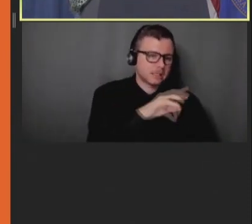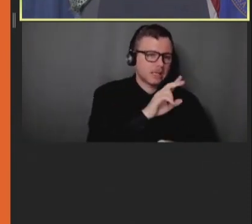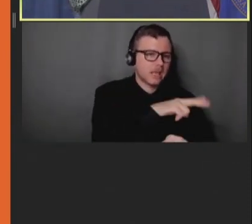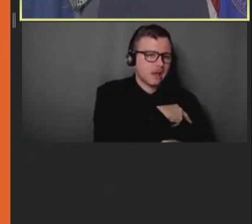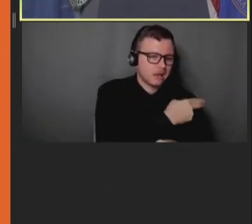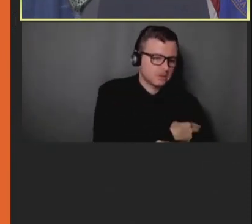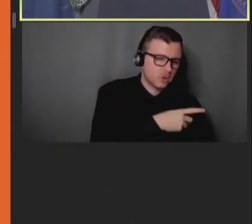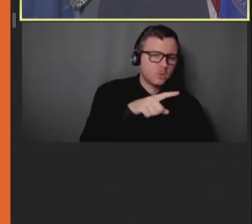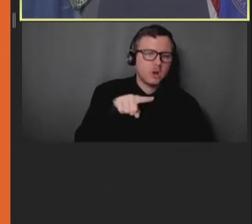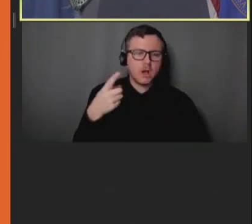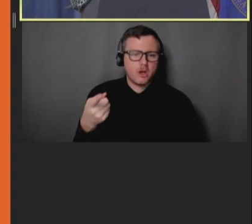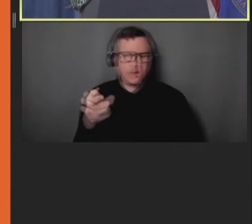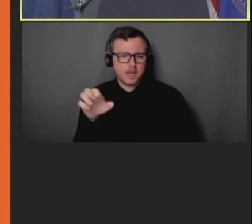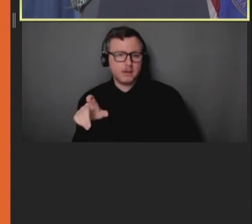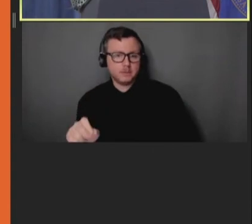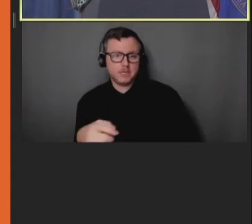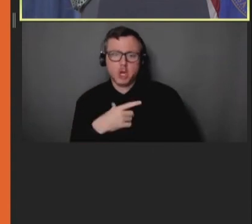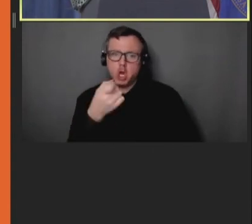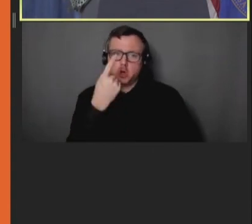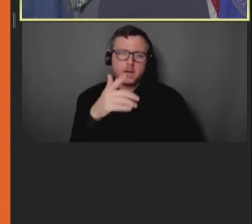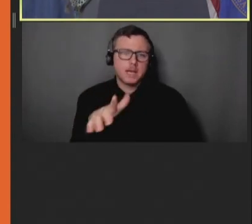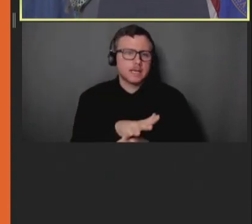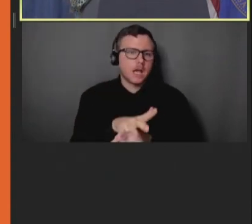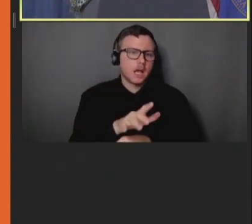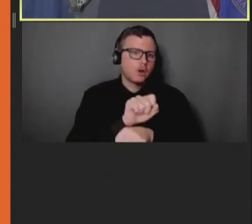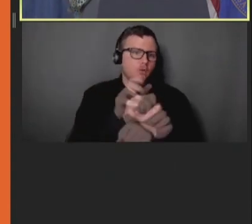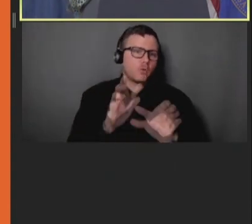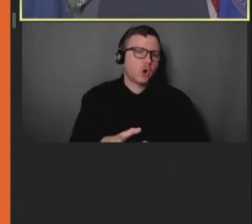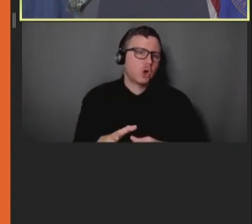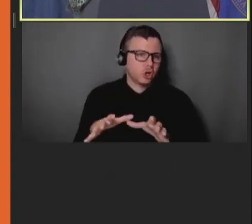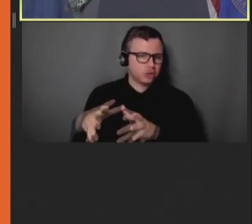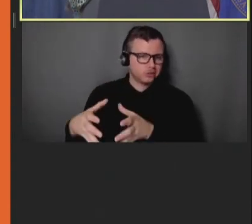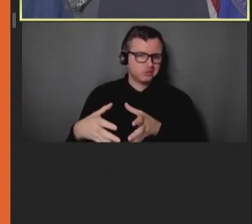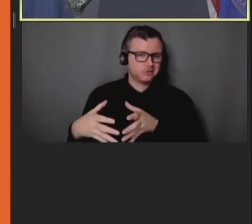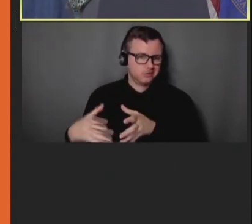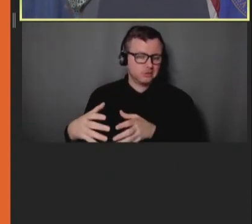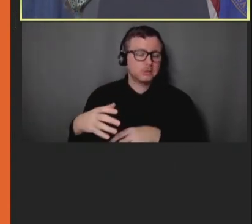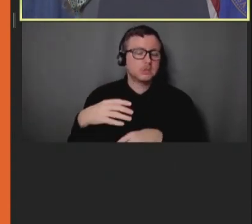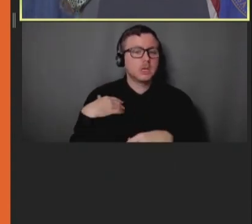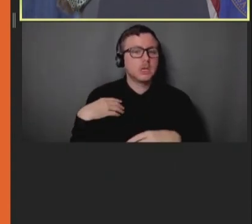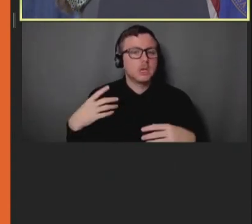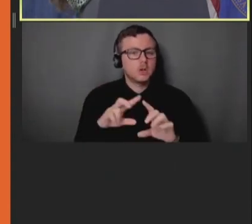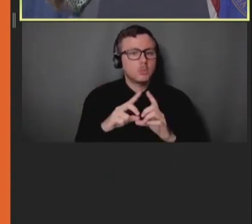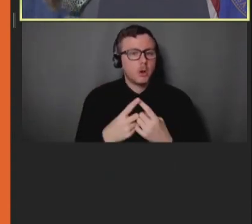There wasn't a big enough labor force. The County Department of Health had two full-time staff,